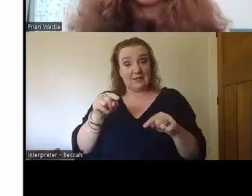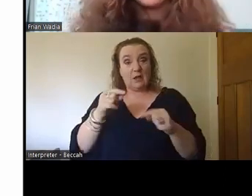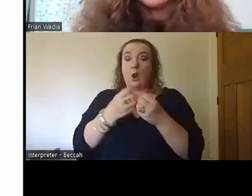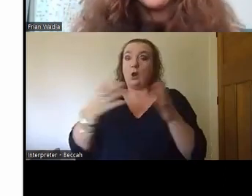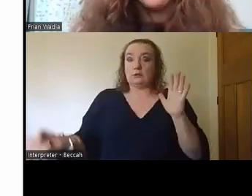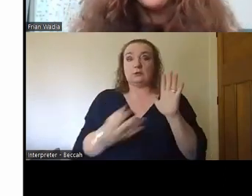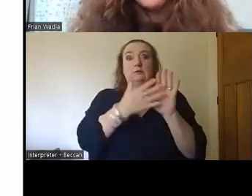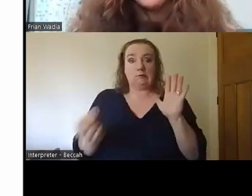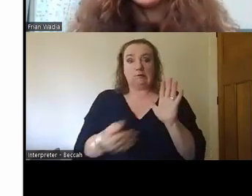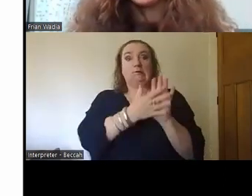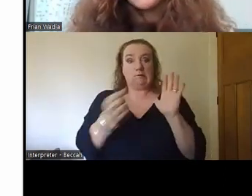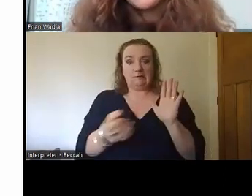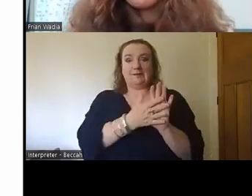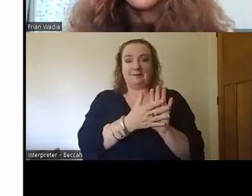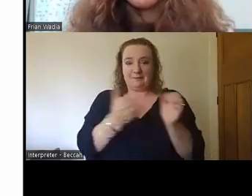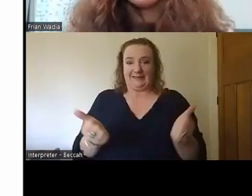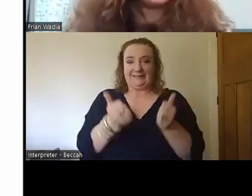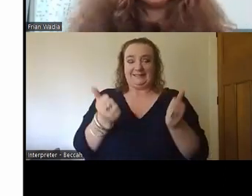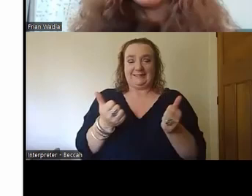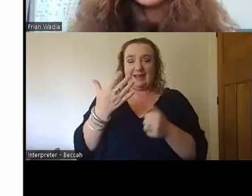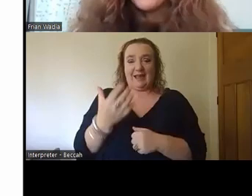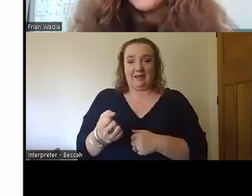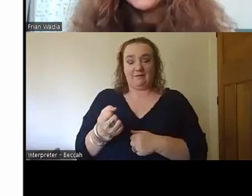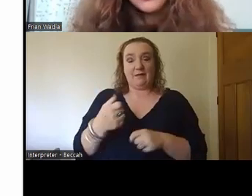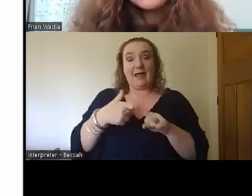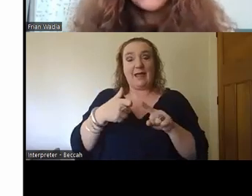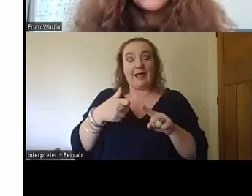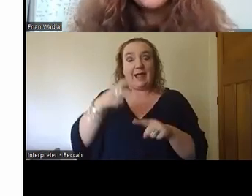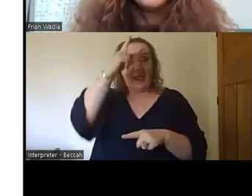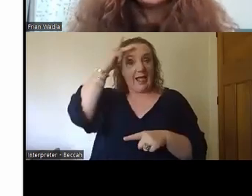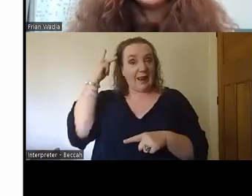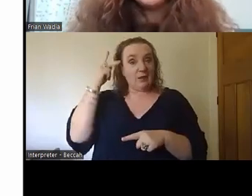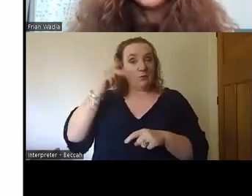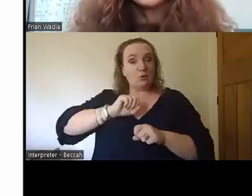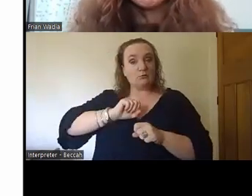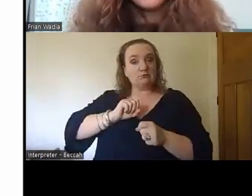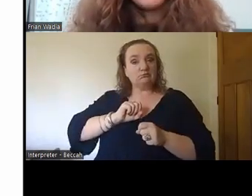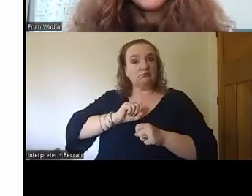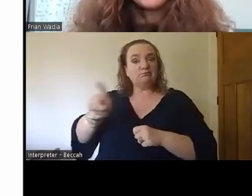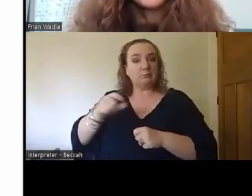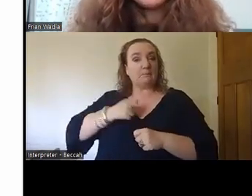What I'm gonna do is, Kelly will pass on these slides to you so you'll get some more information.